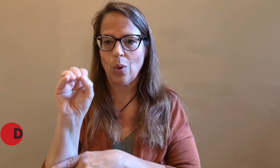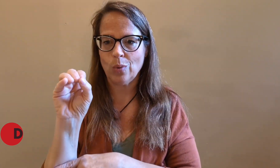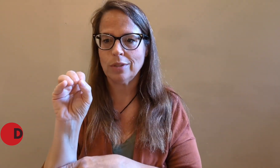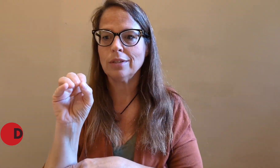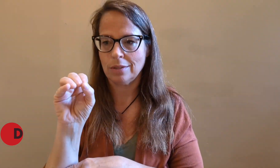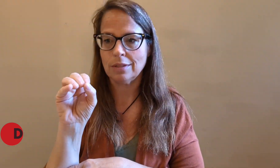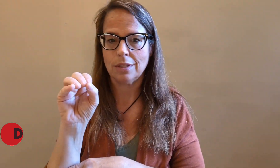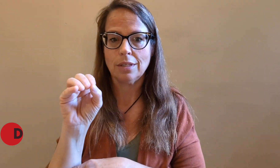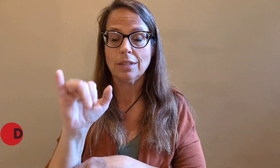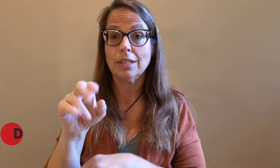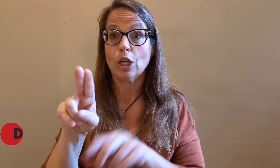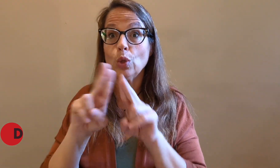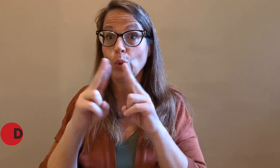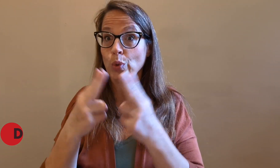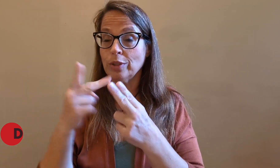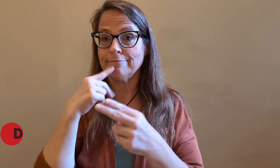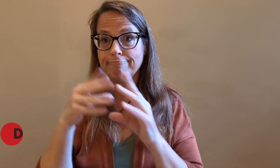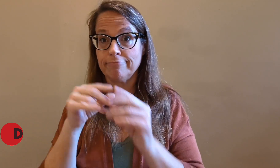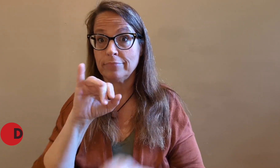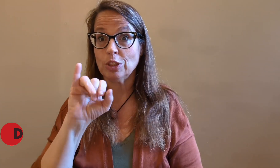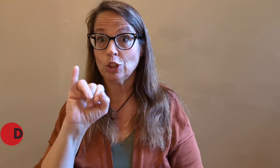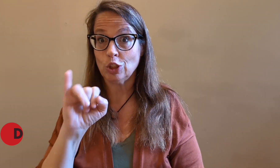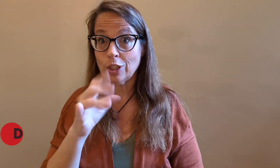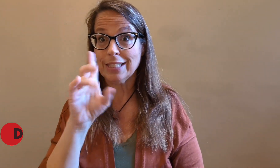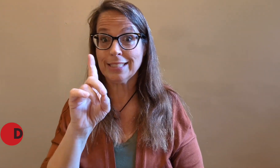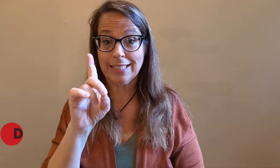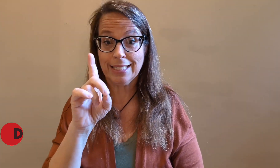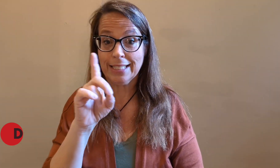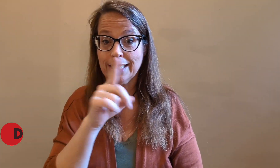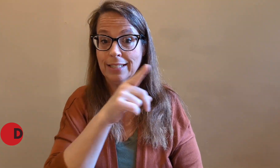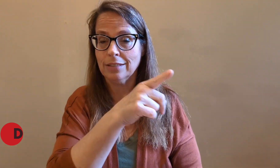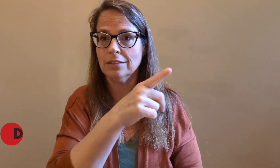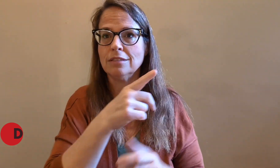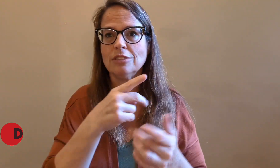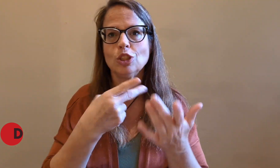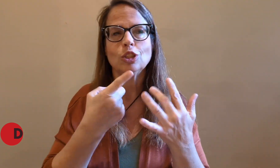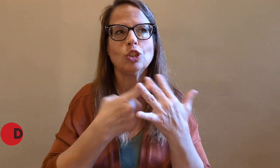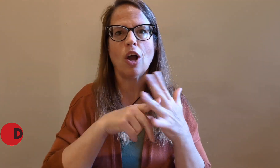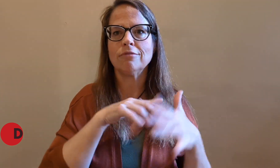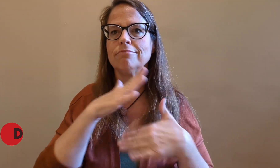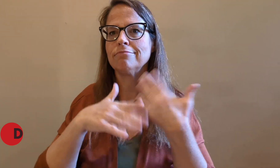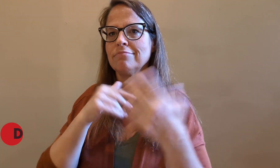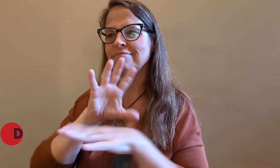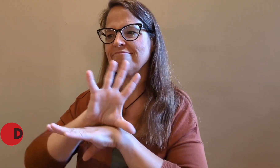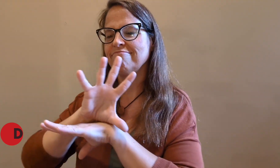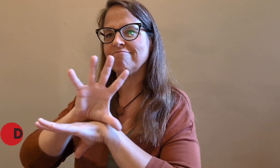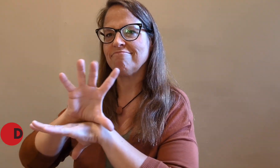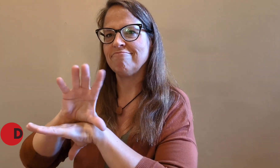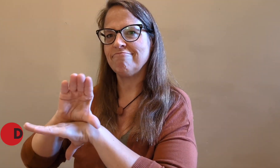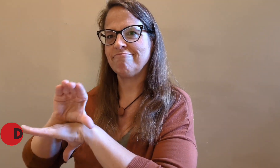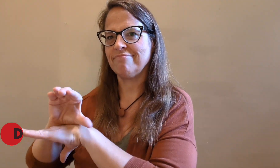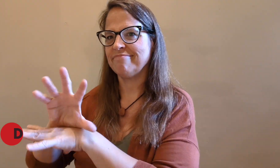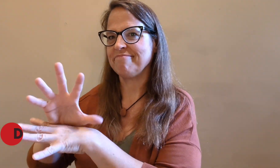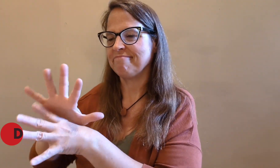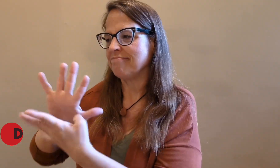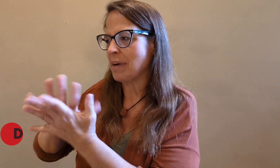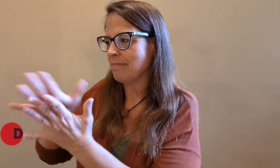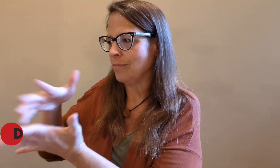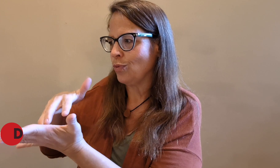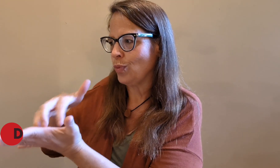president and chief executive officer. The union states that JD has progressively